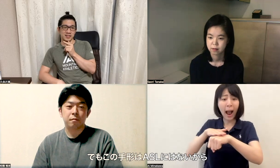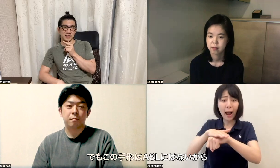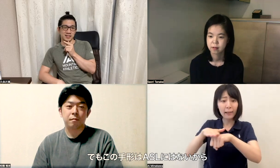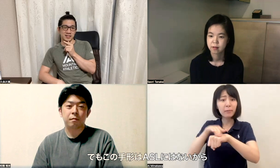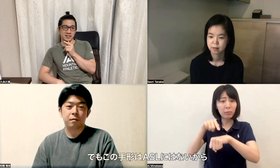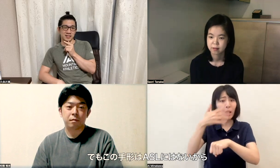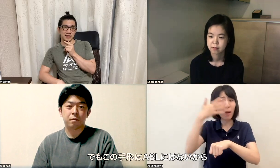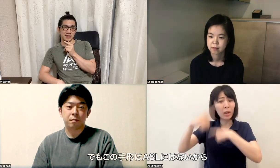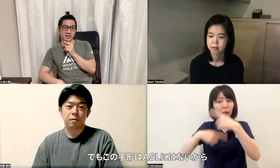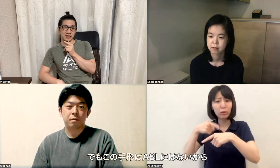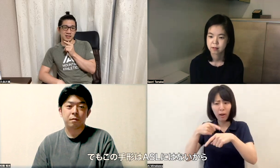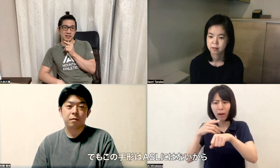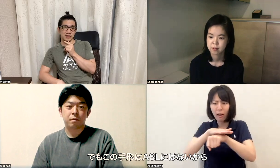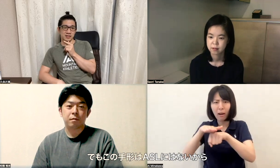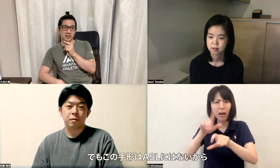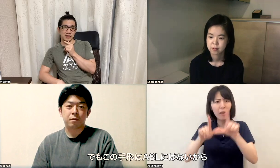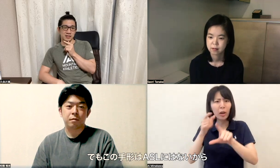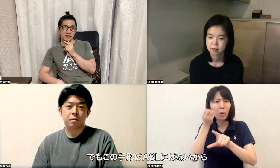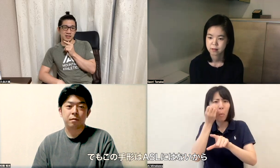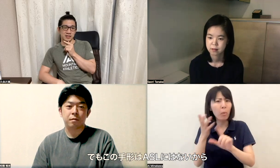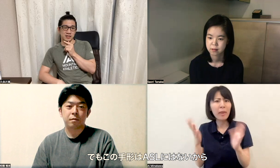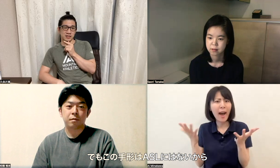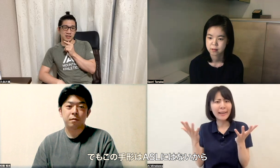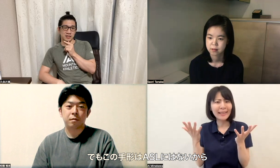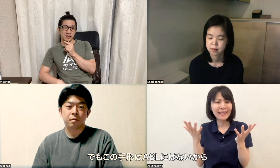This handshape doesn't exist in ASL, so